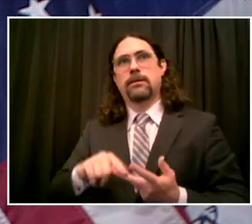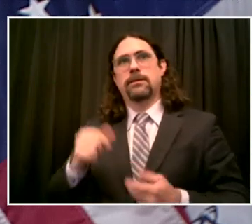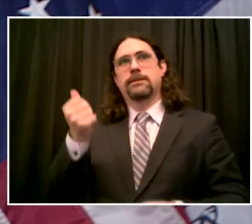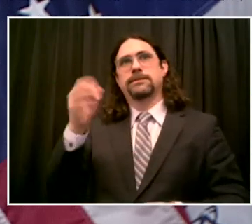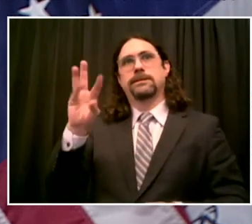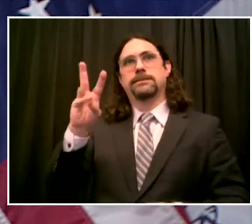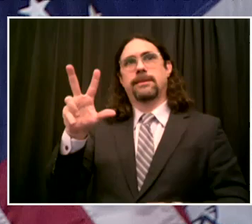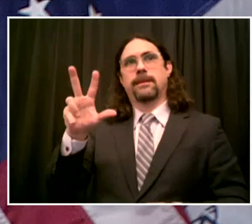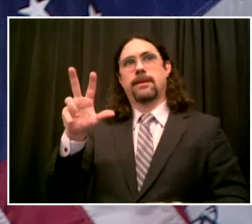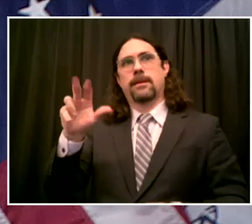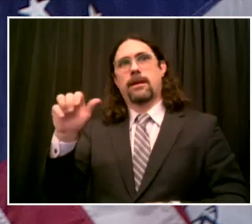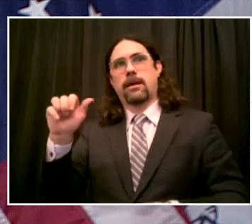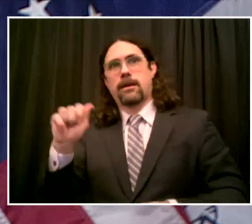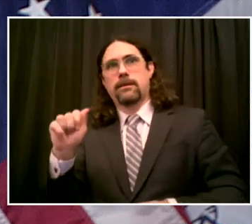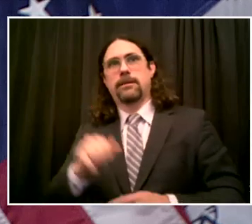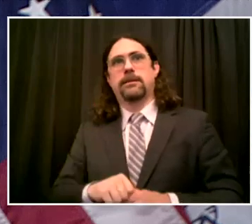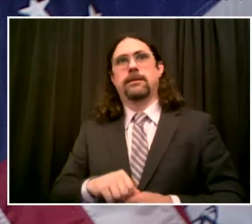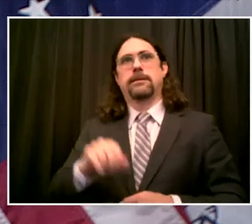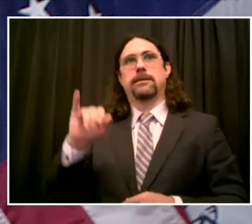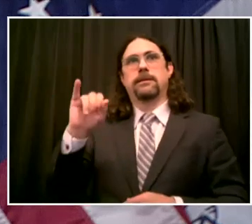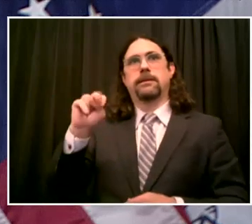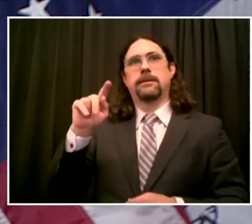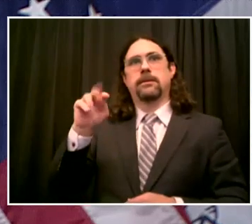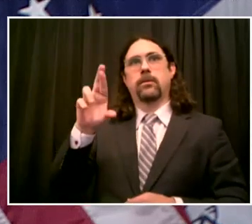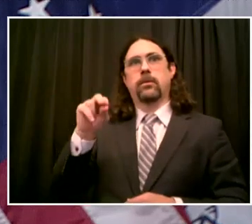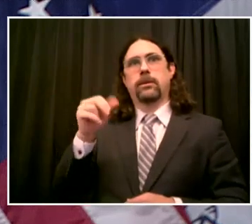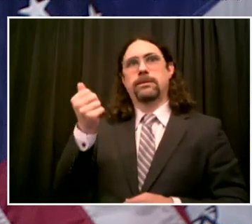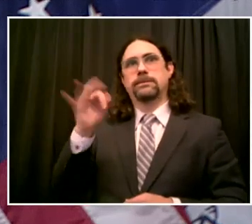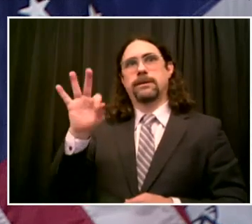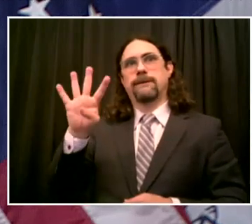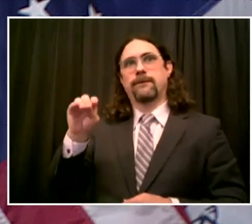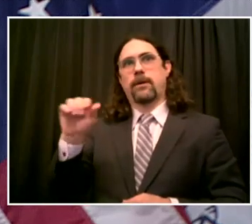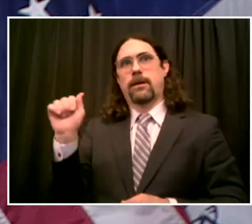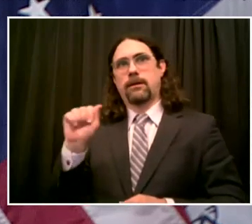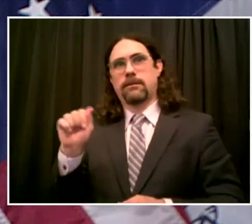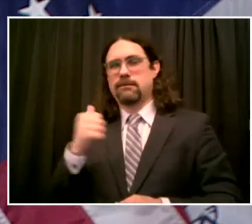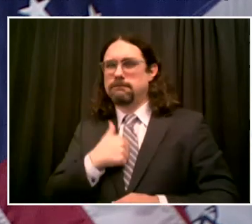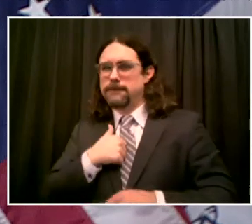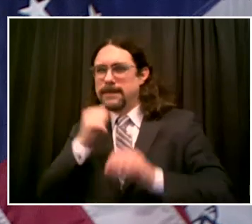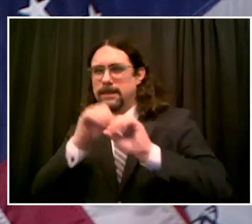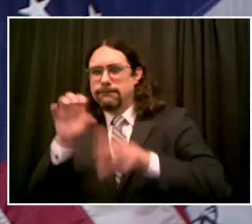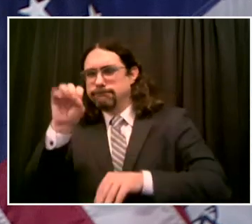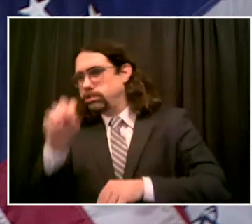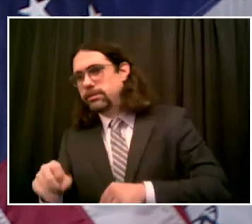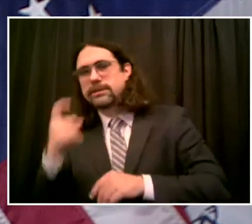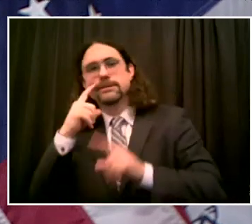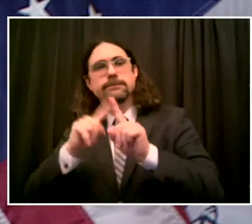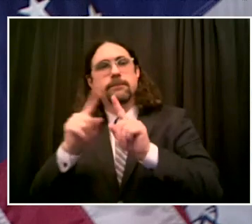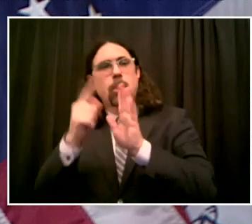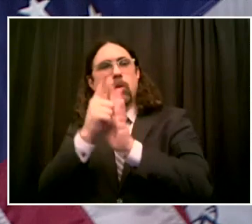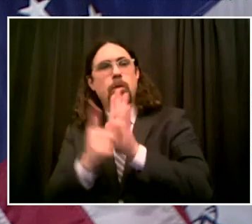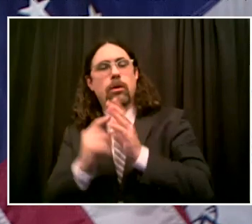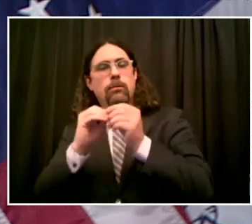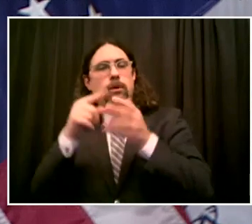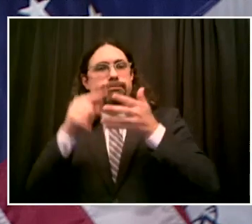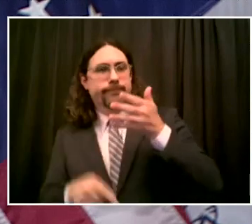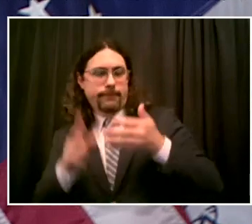1914A, 9712 A, 1976A ADN ITNRO